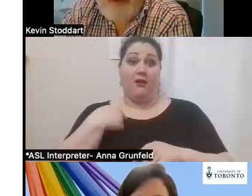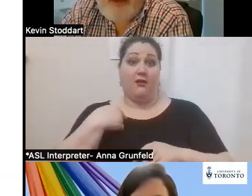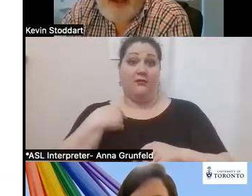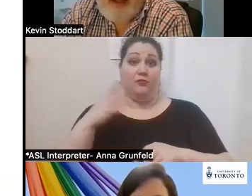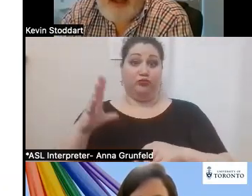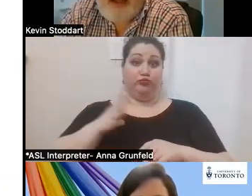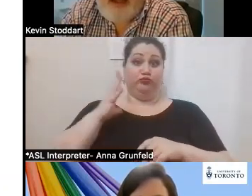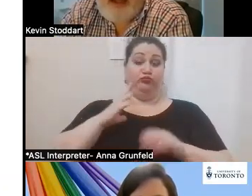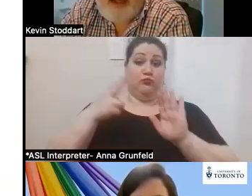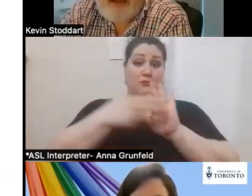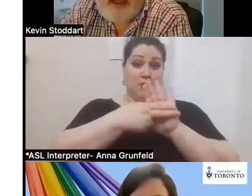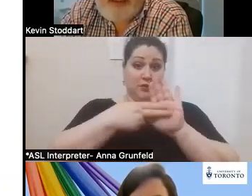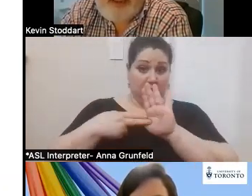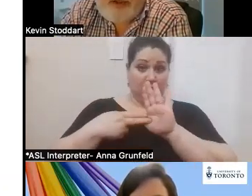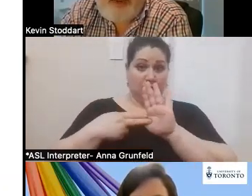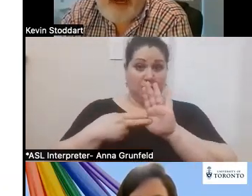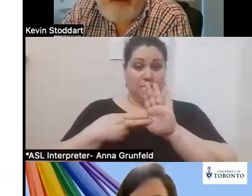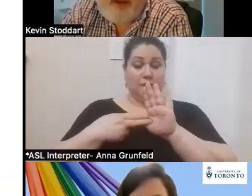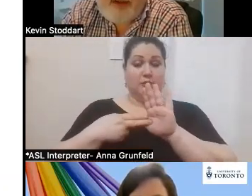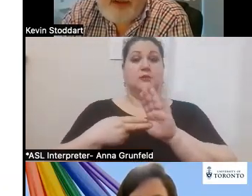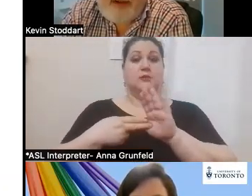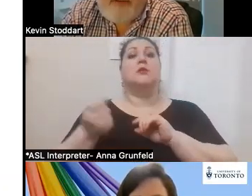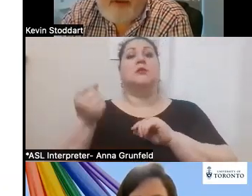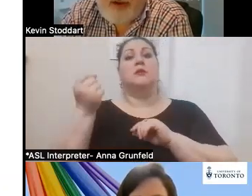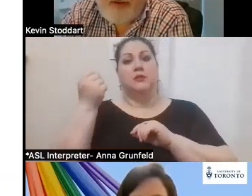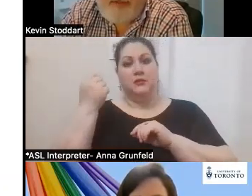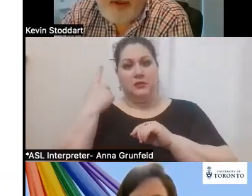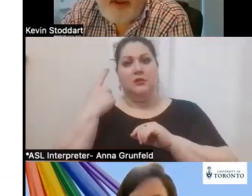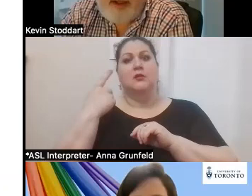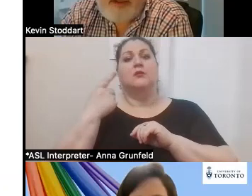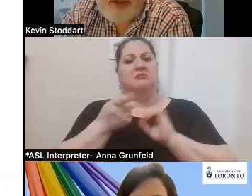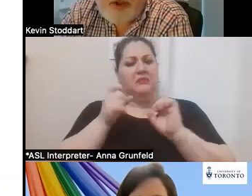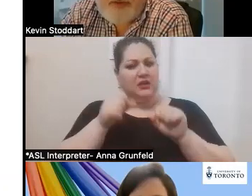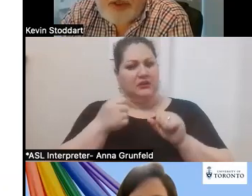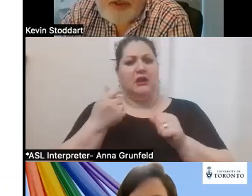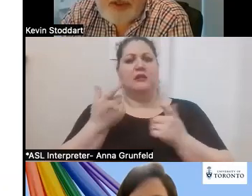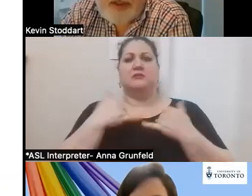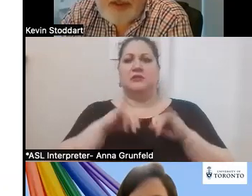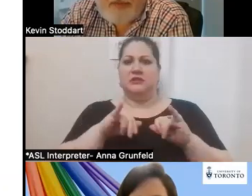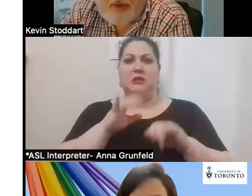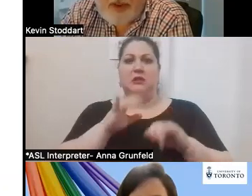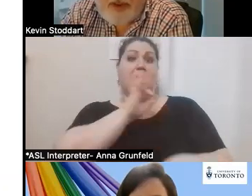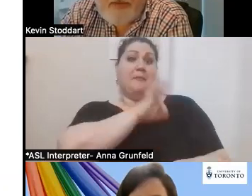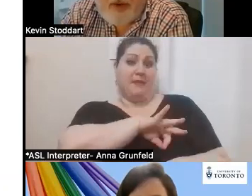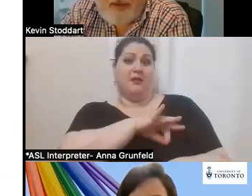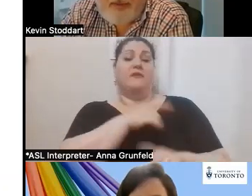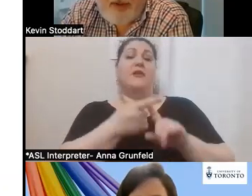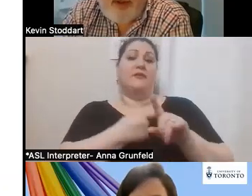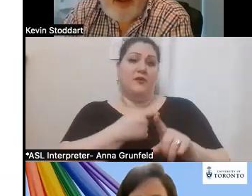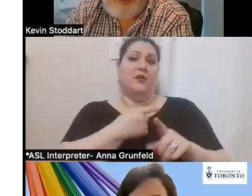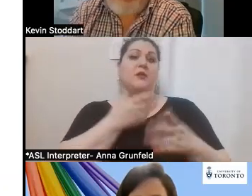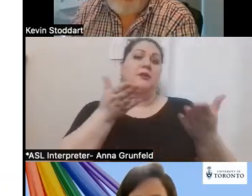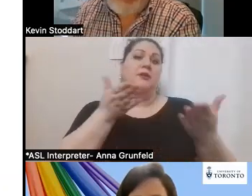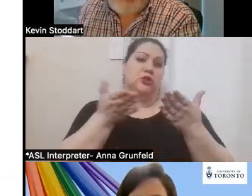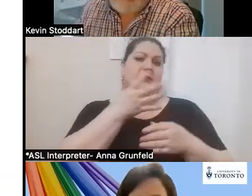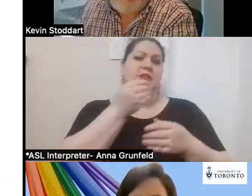they can still benefit from services and supports from a provider